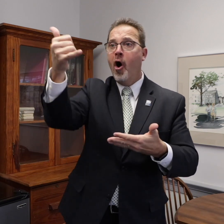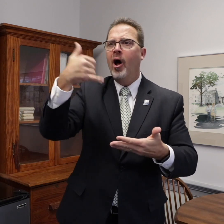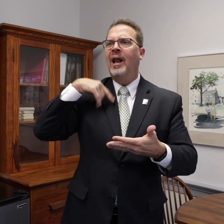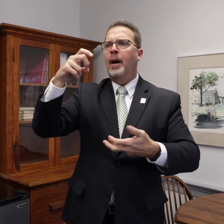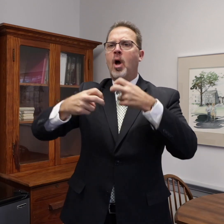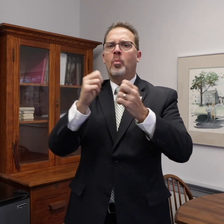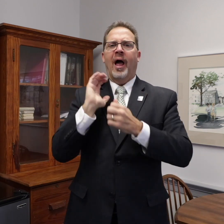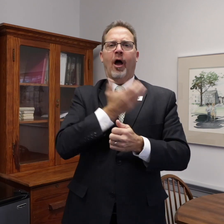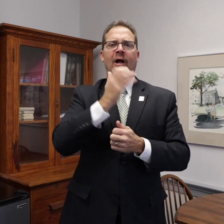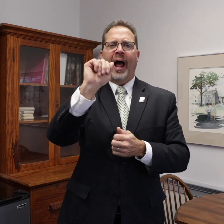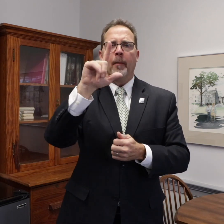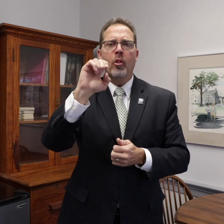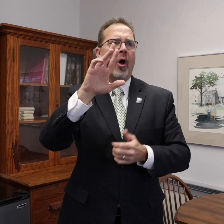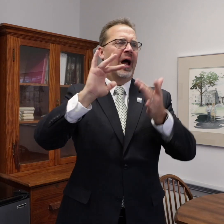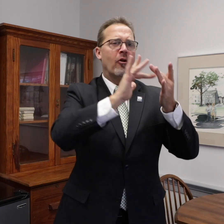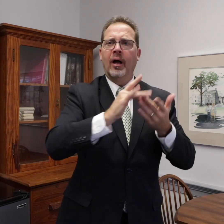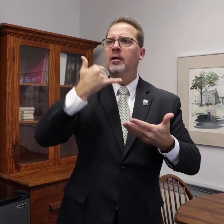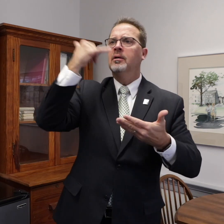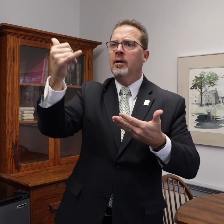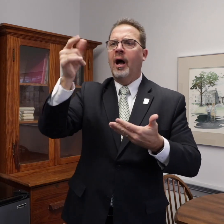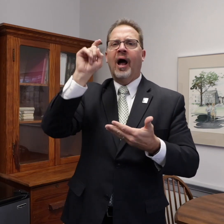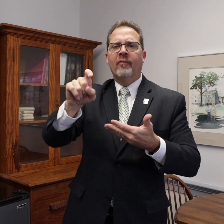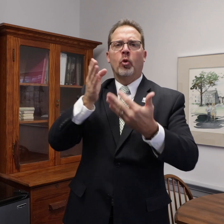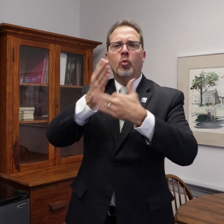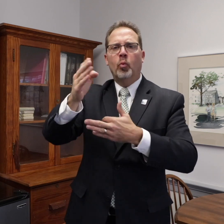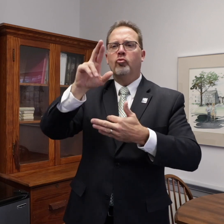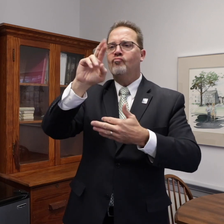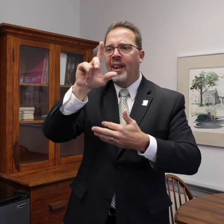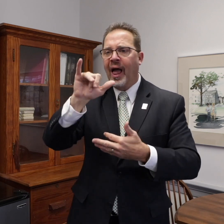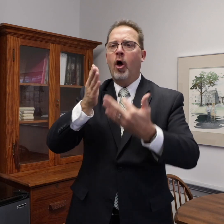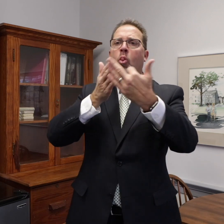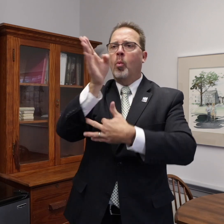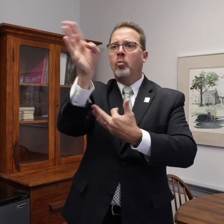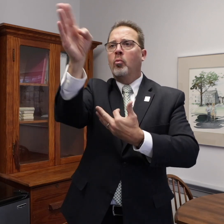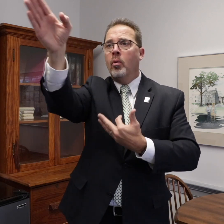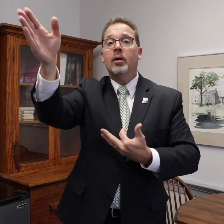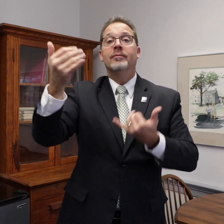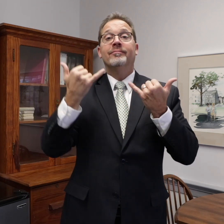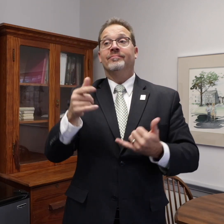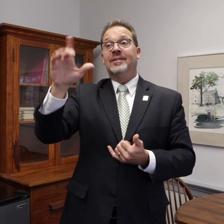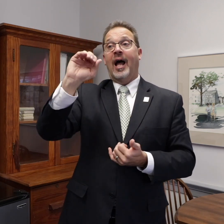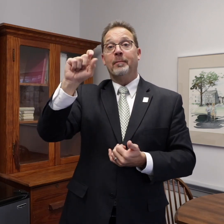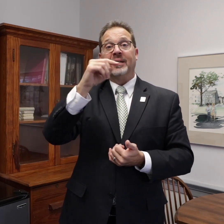contact customer support. Now, Comcast and CSD have worked together so that Deaf